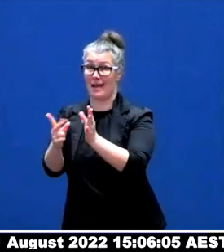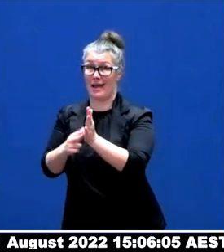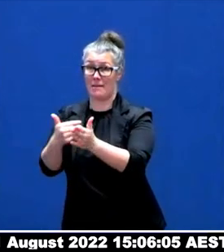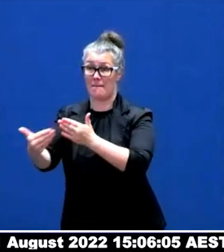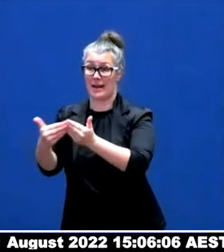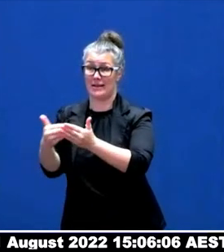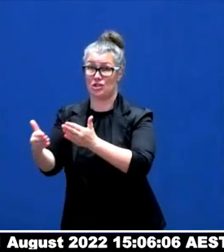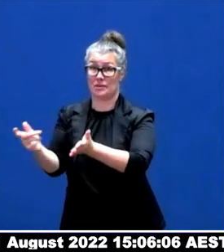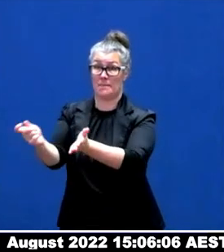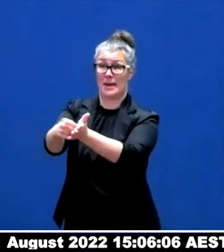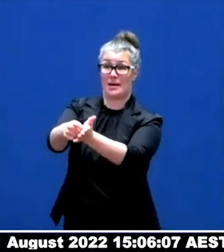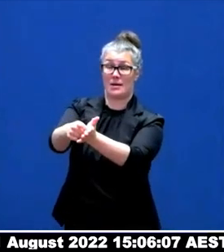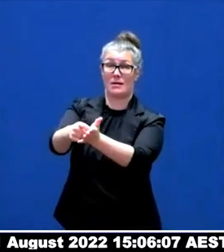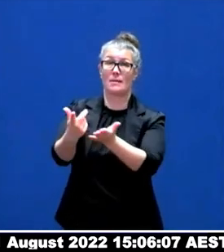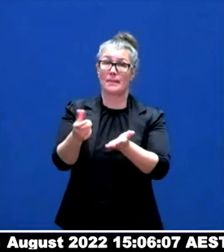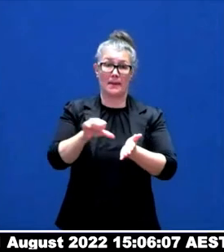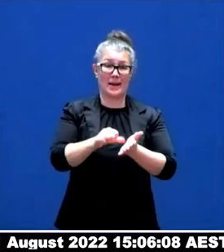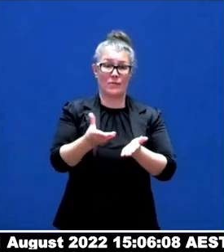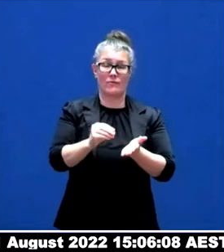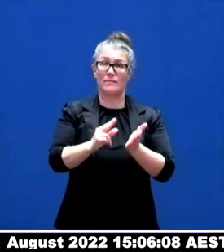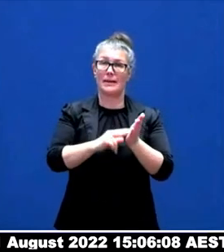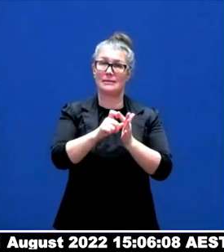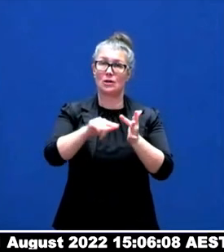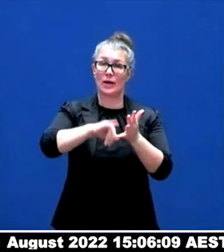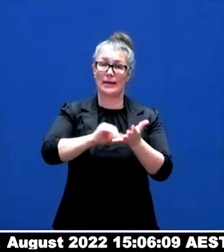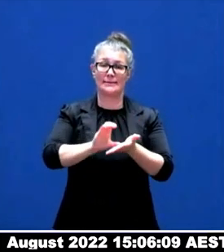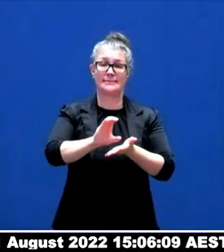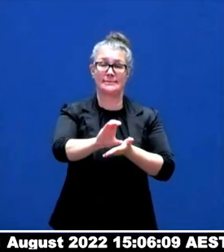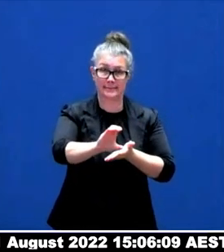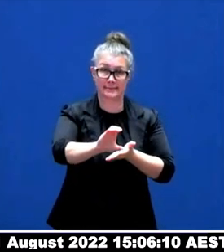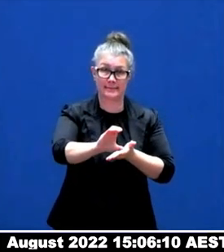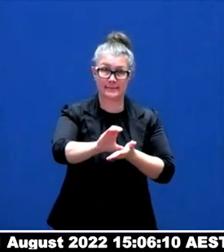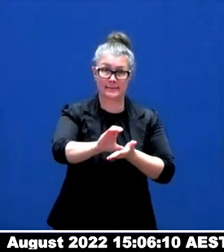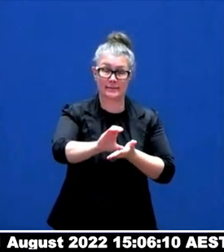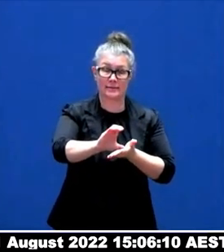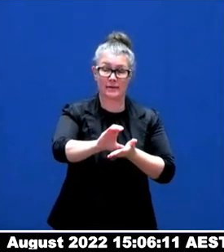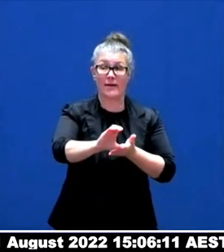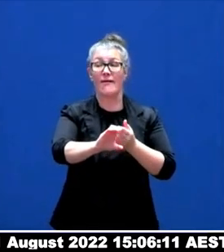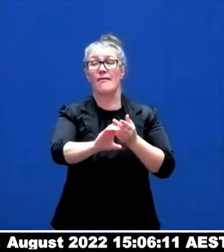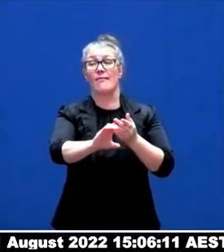the money goes from the NDIS to the plan manager, and you see the description of what the - what the support was. LISA SHORT: Yes.